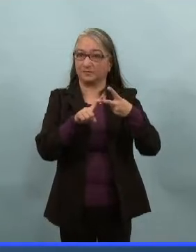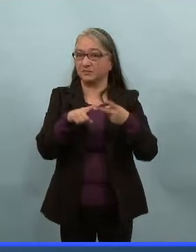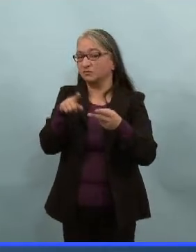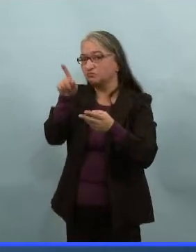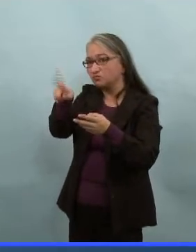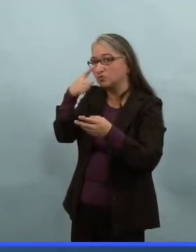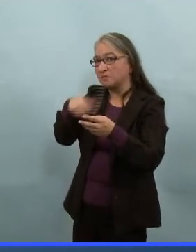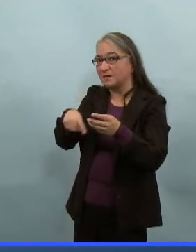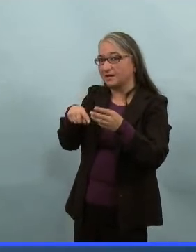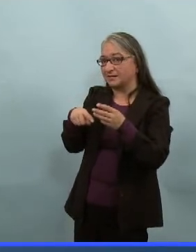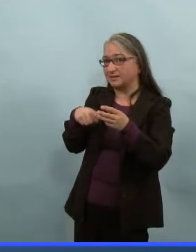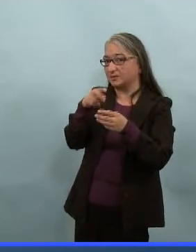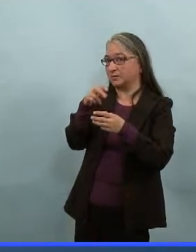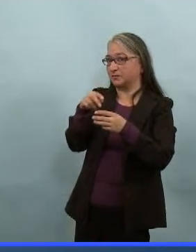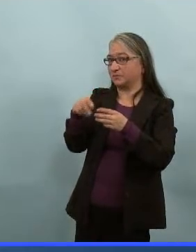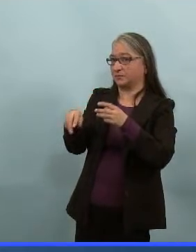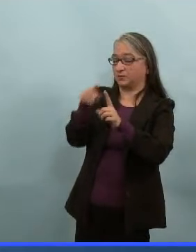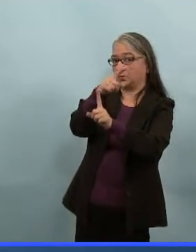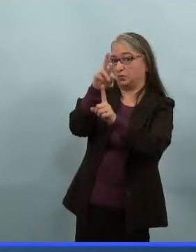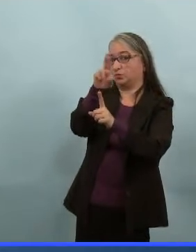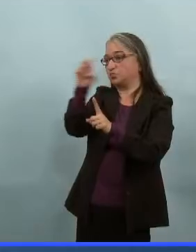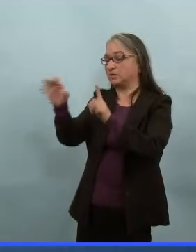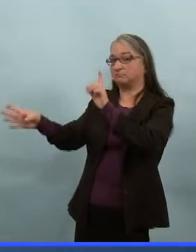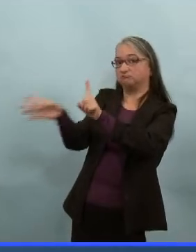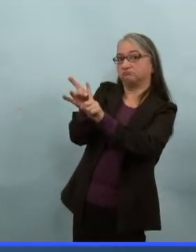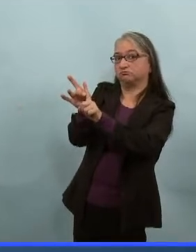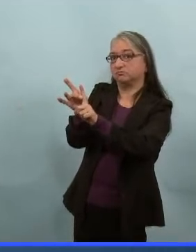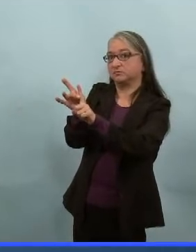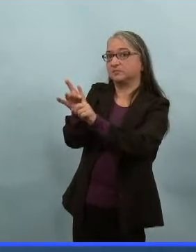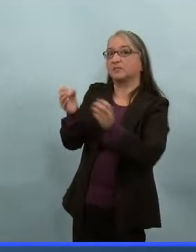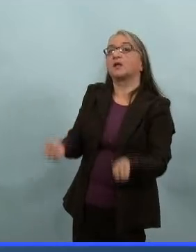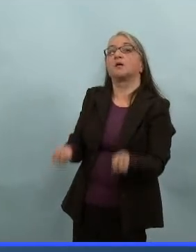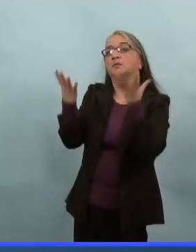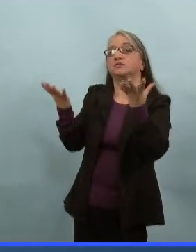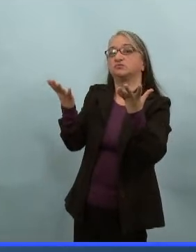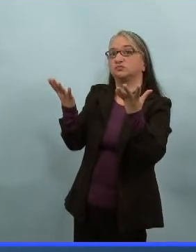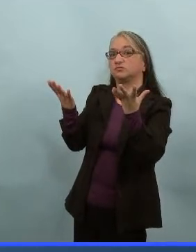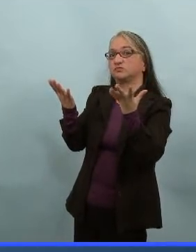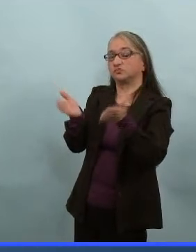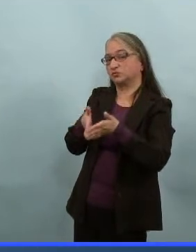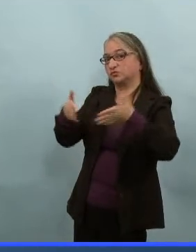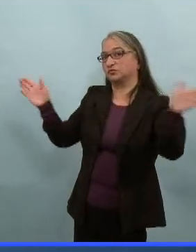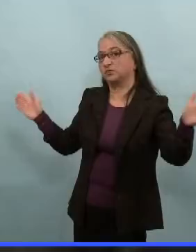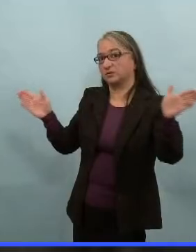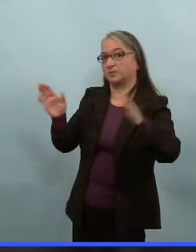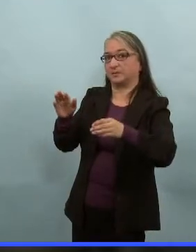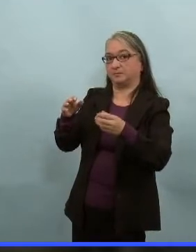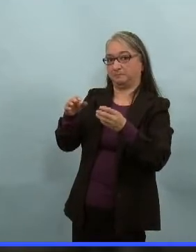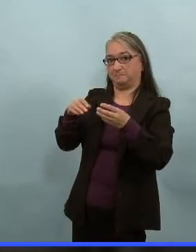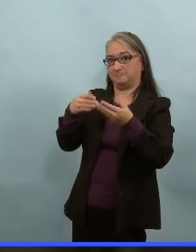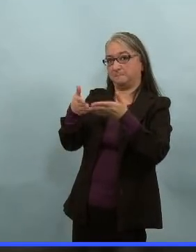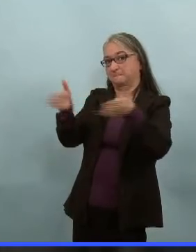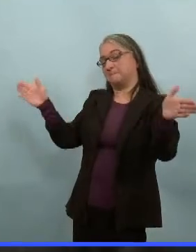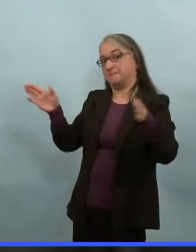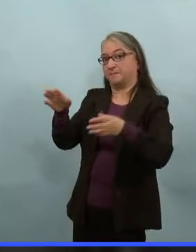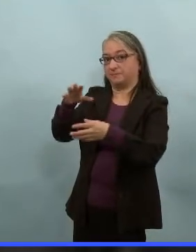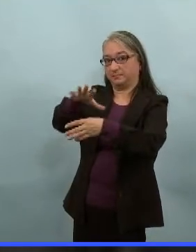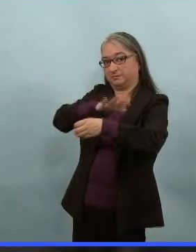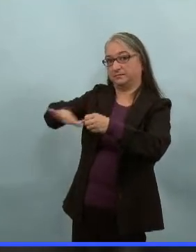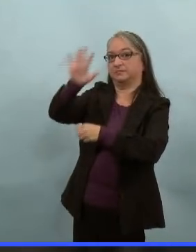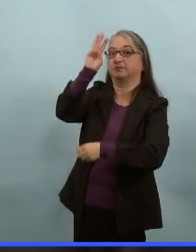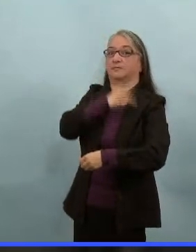are we seeing um in the general population in manitoba so we have some data on uh so sorry so